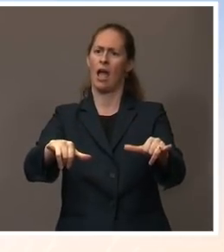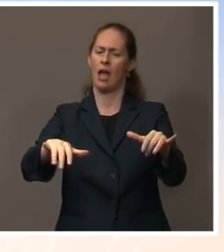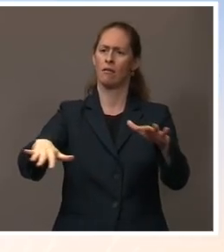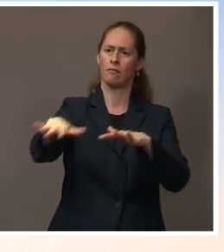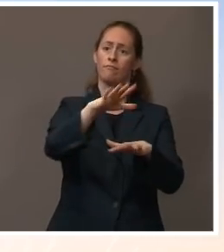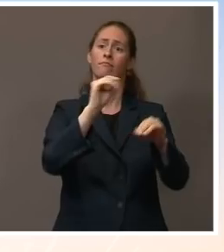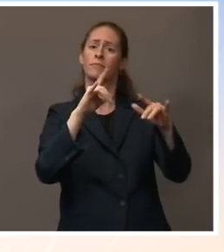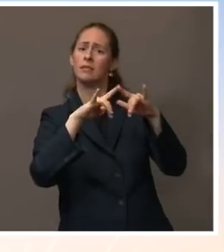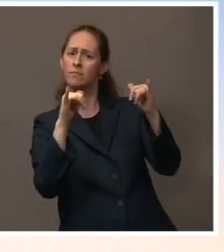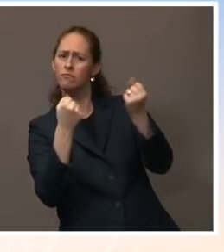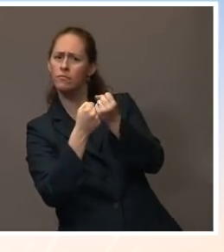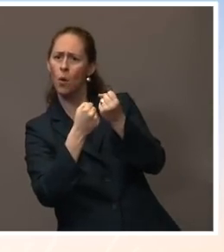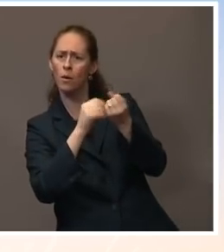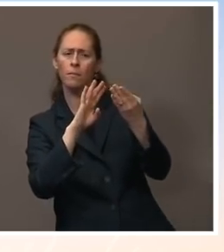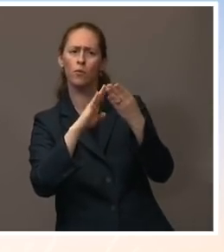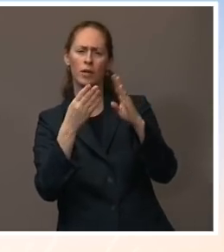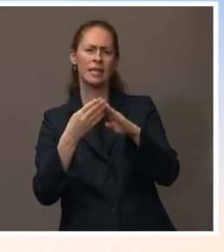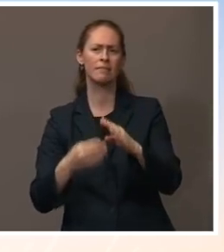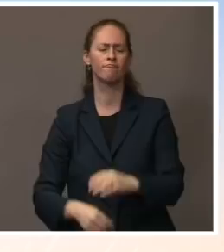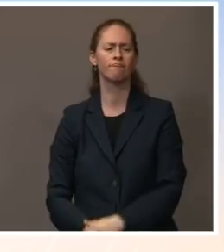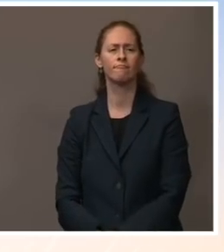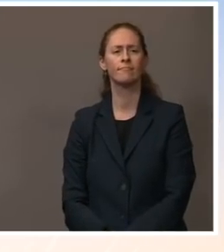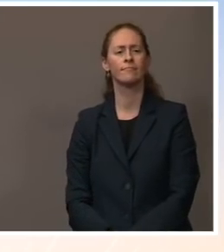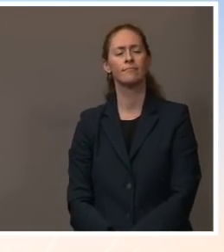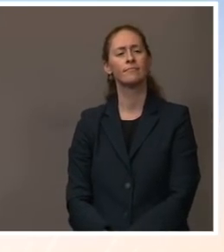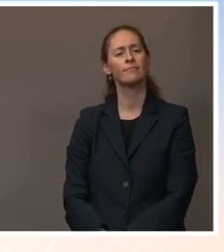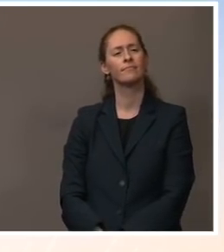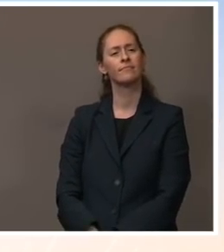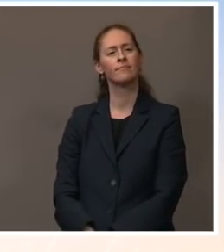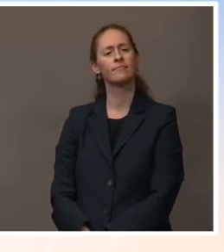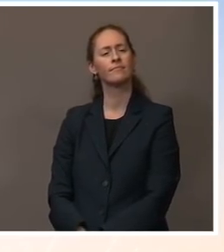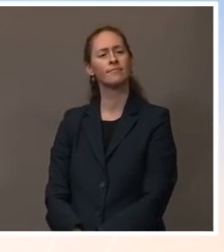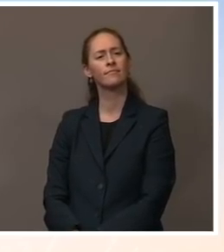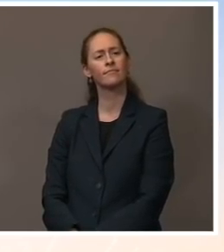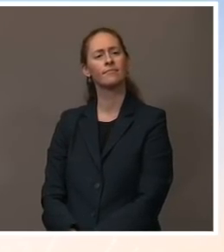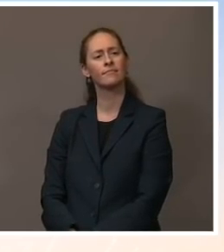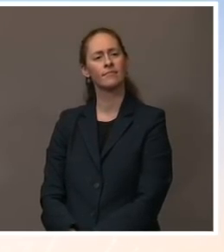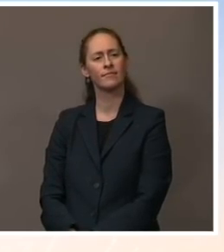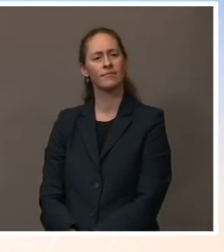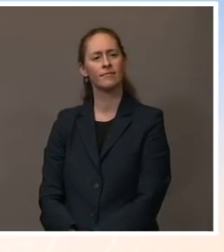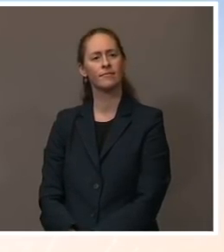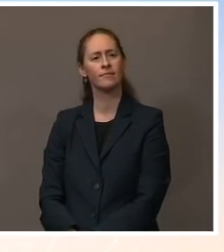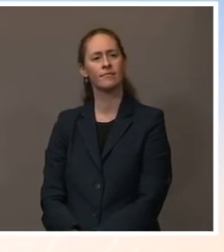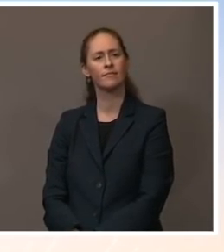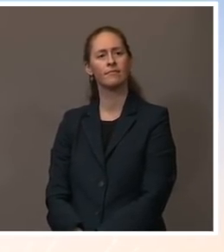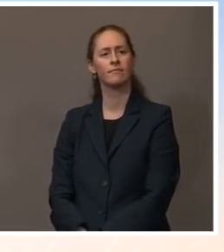The Press: And just the last one. You just said, again, you guys want to "keep cops on the beat," but there are reports that big cities